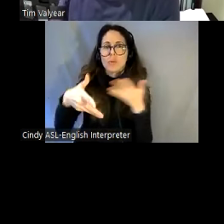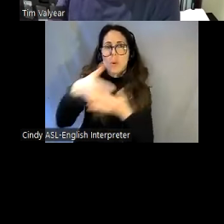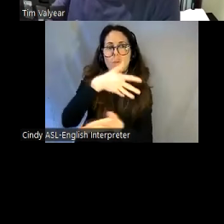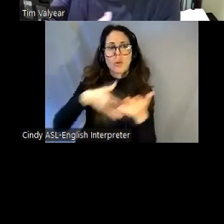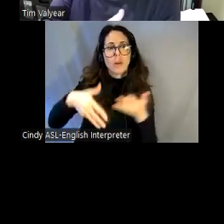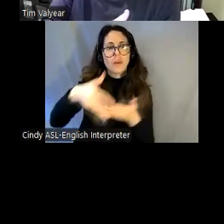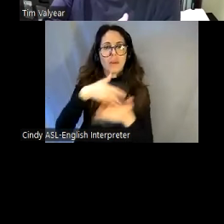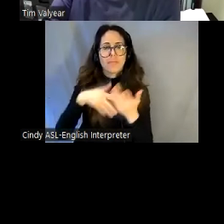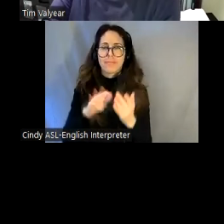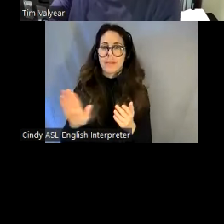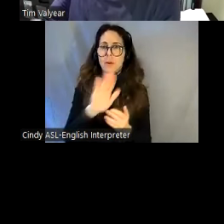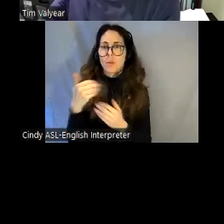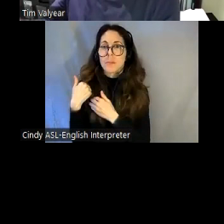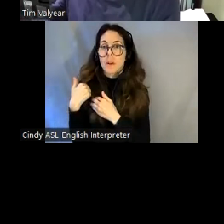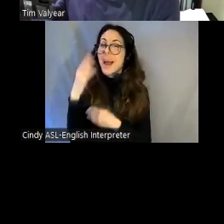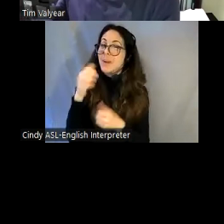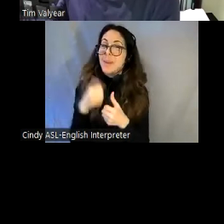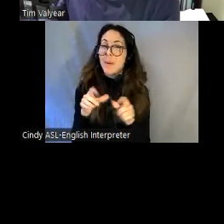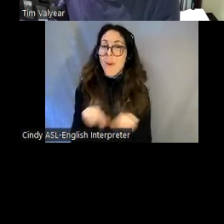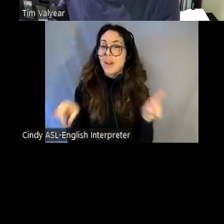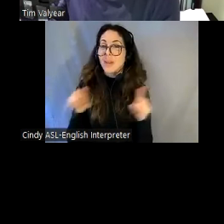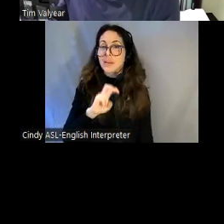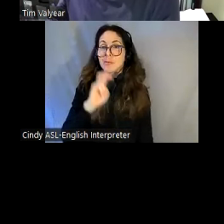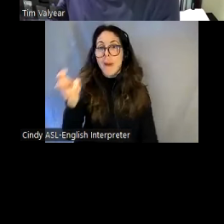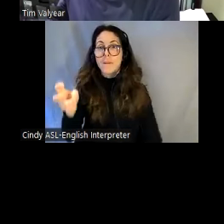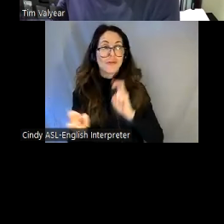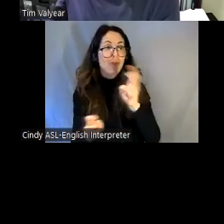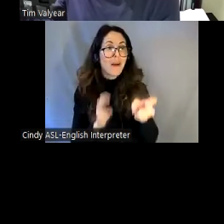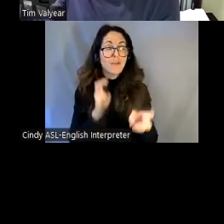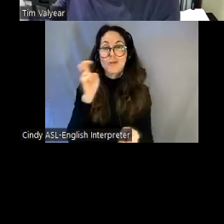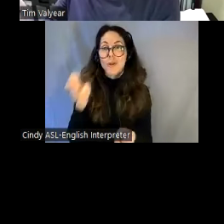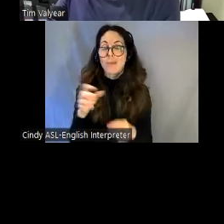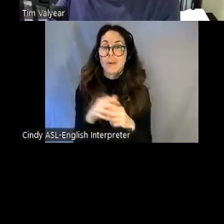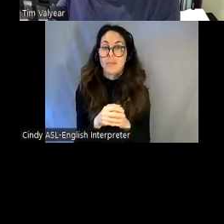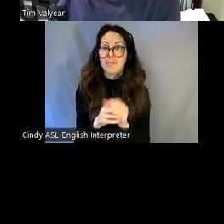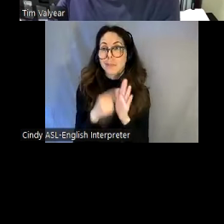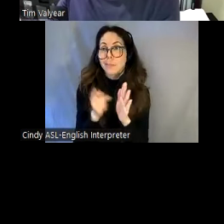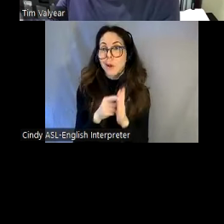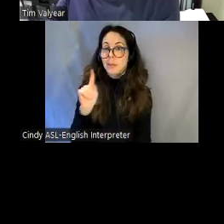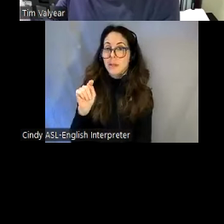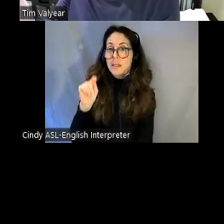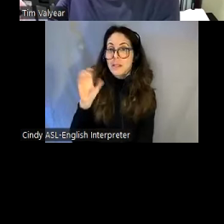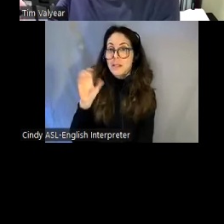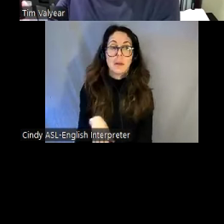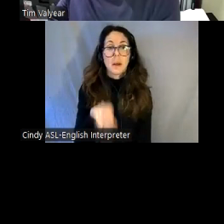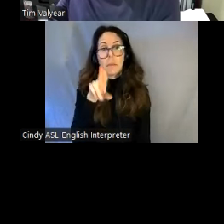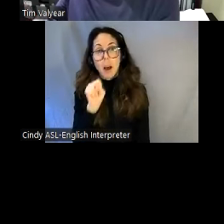our responsibility of those supporting those individuals. And everybody else that you' re socializing with. And